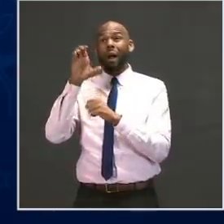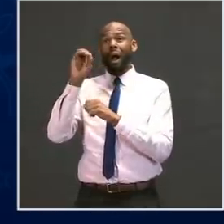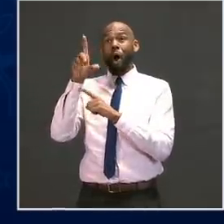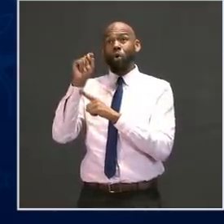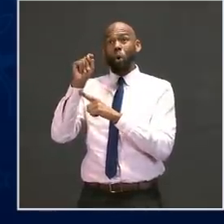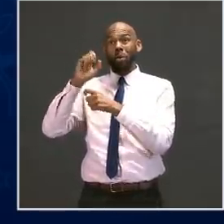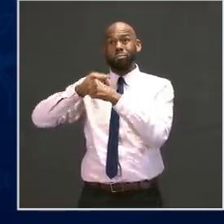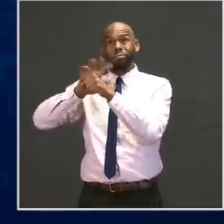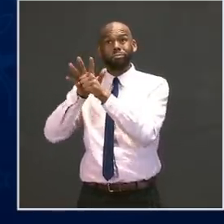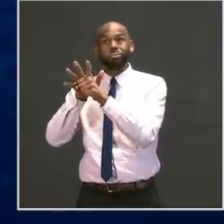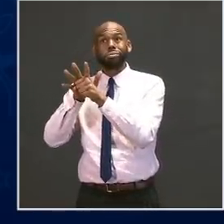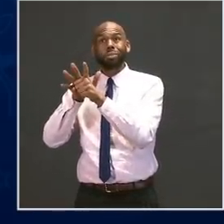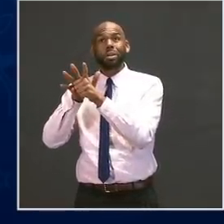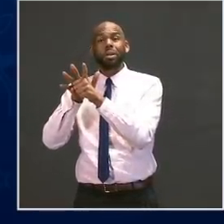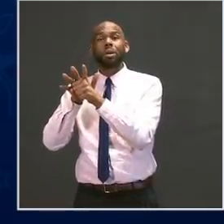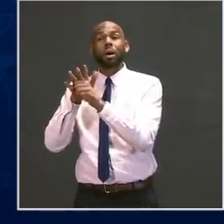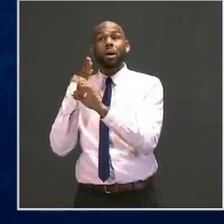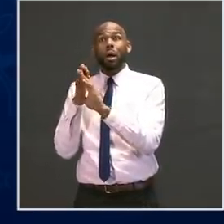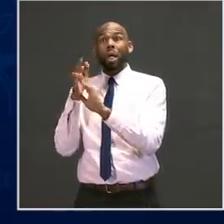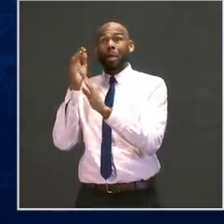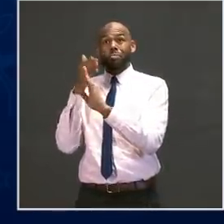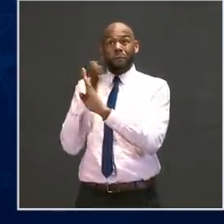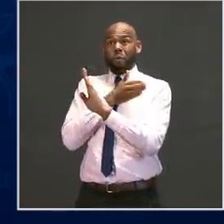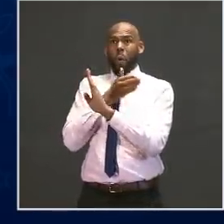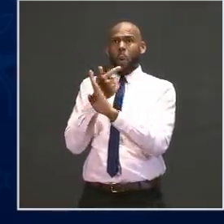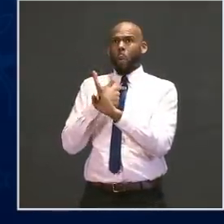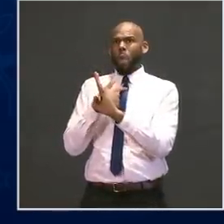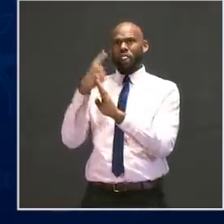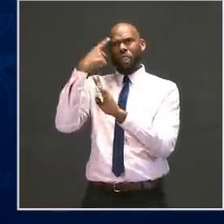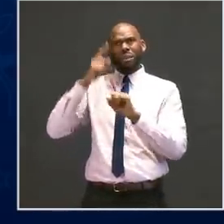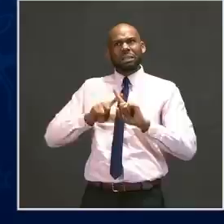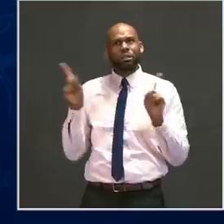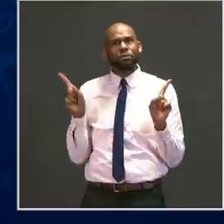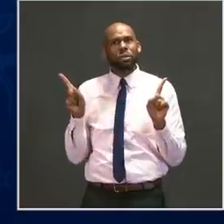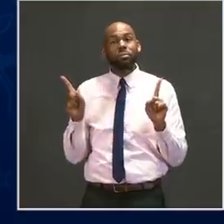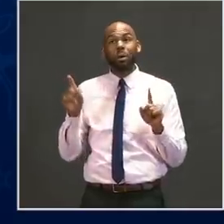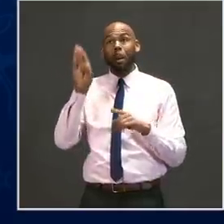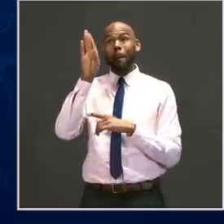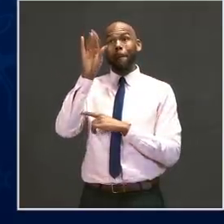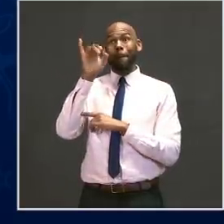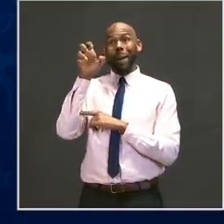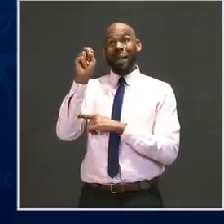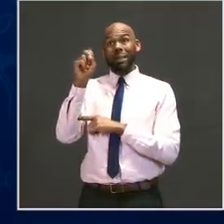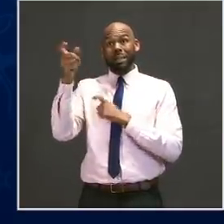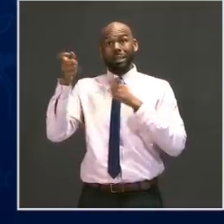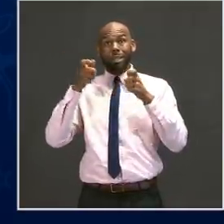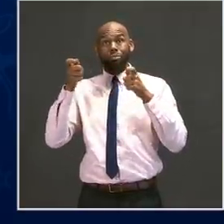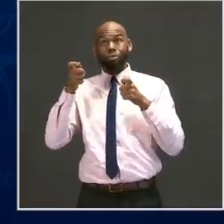prior to what we previously thought. Does the Biden administration believe China notified the WHO